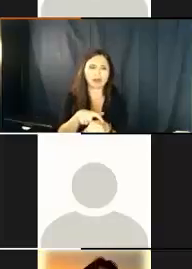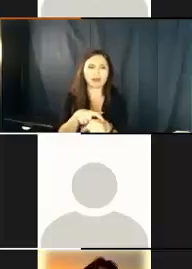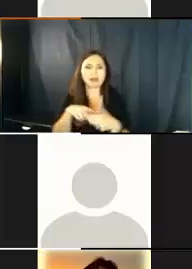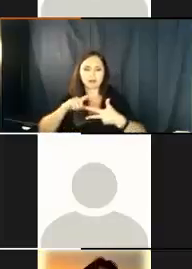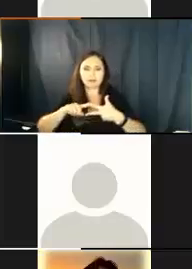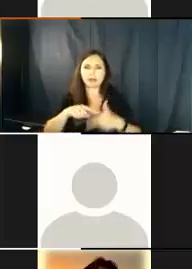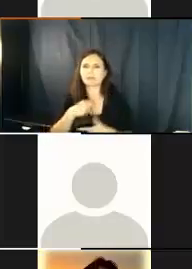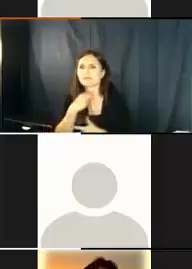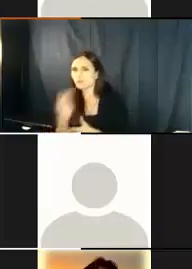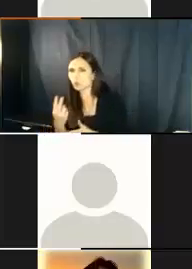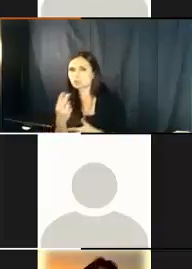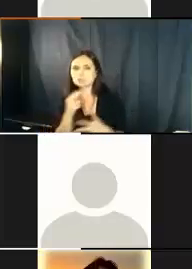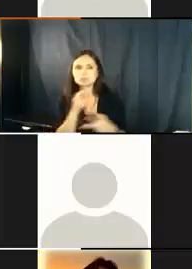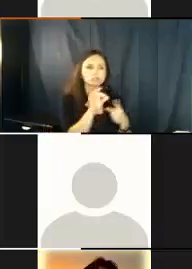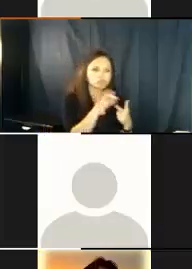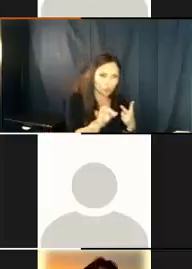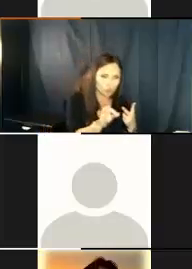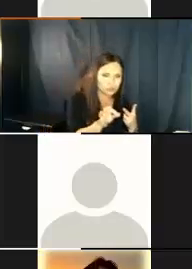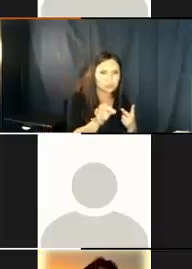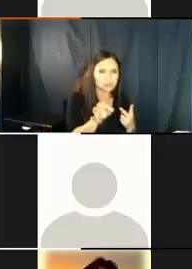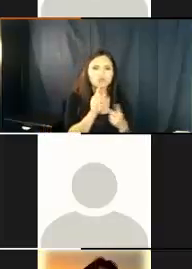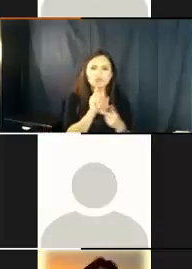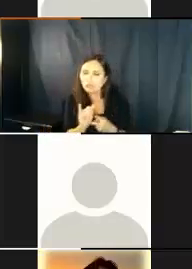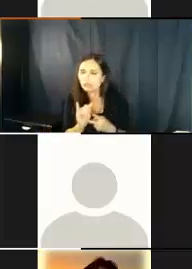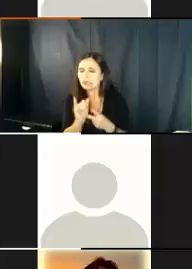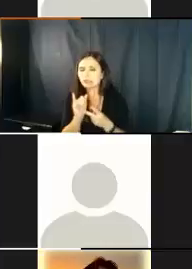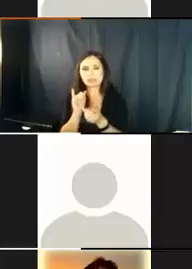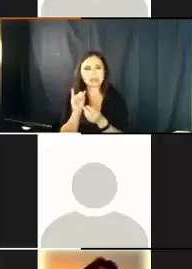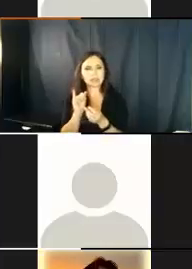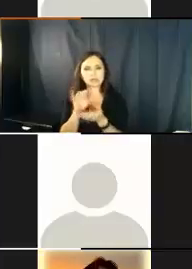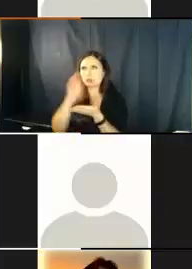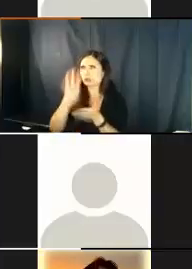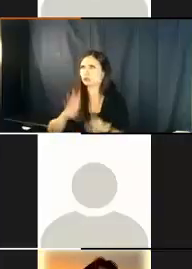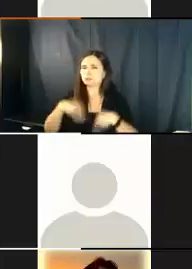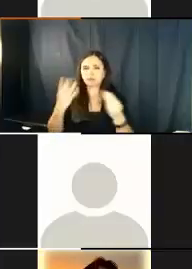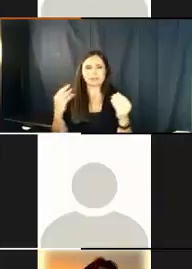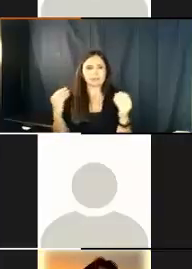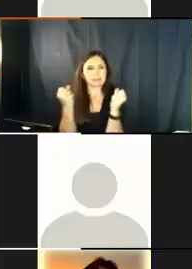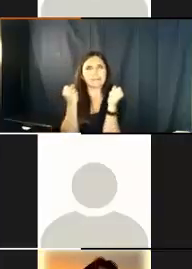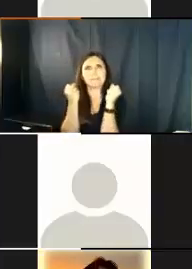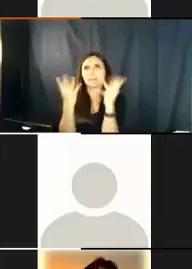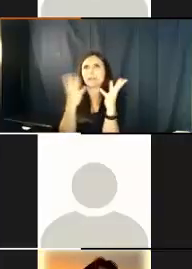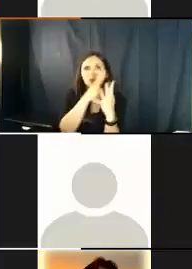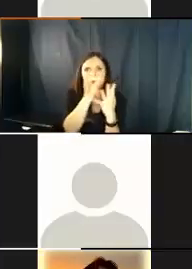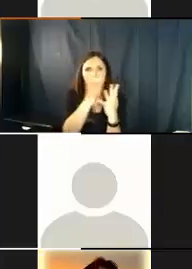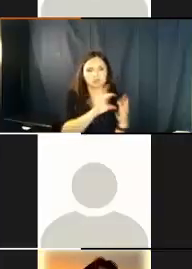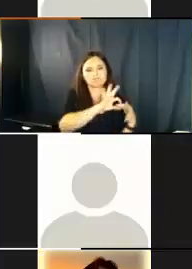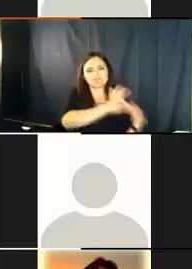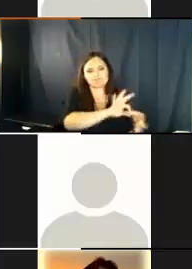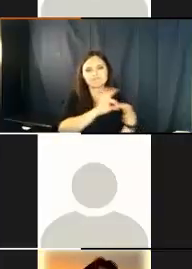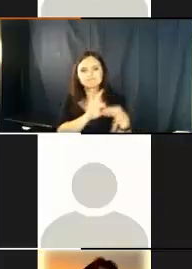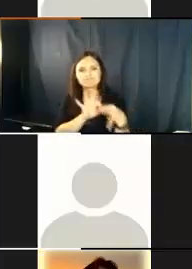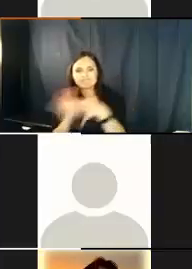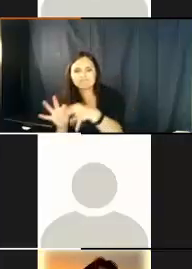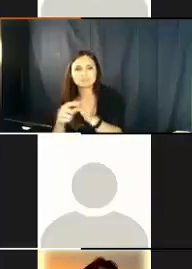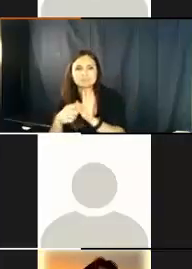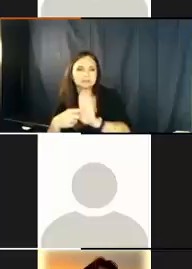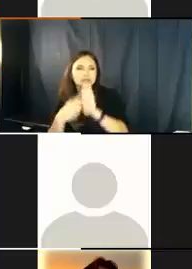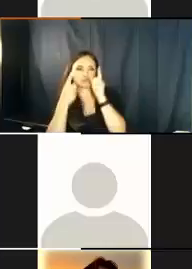And just giving students as many options as are relevance to demonstrating mastery and